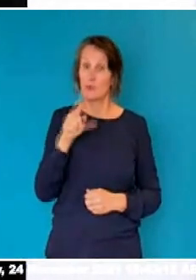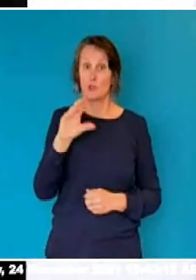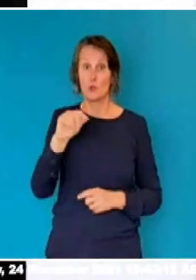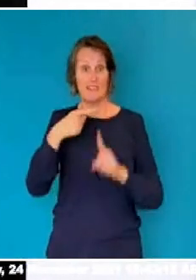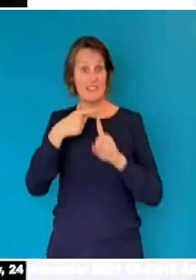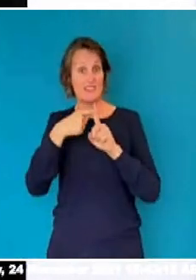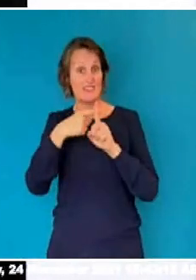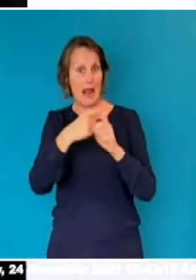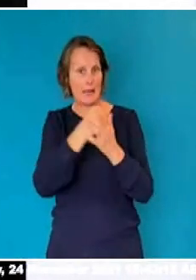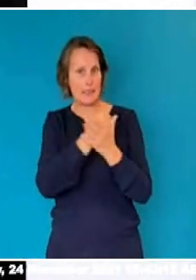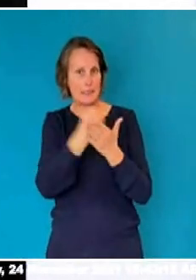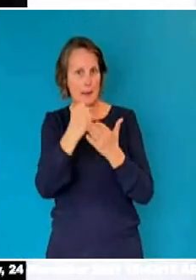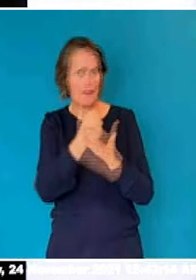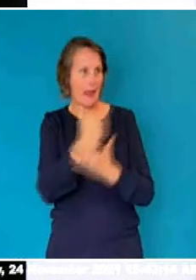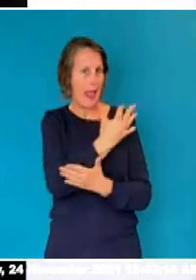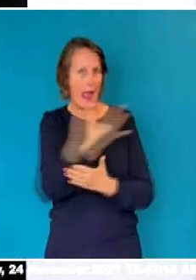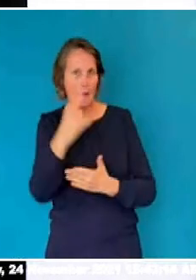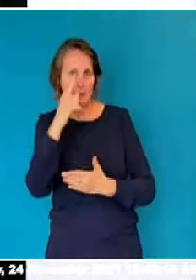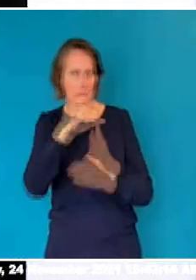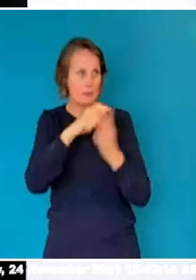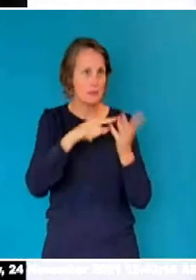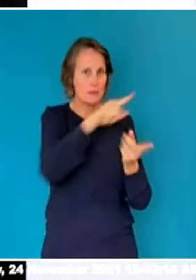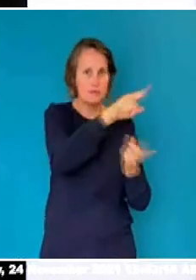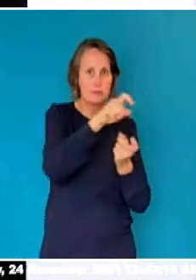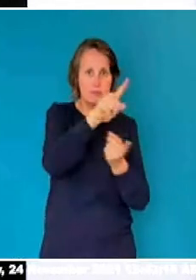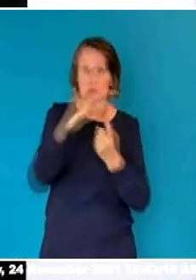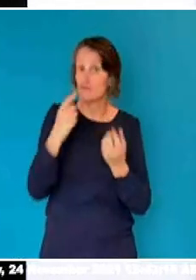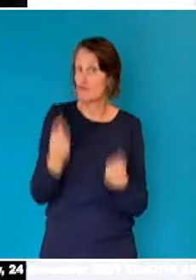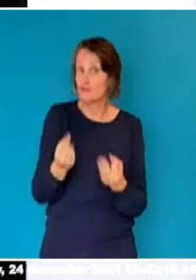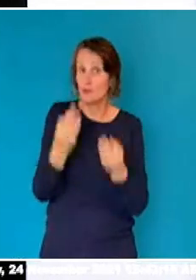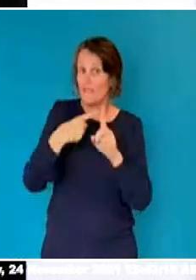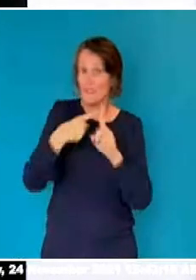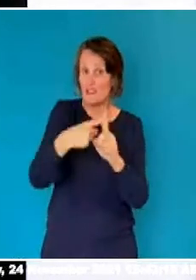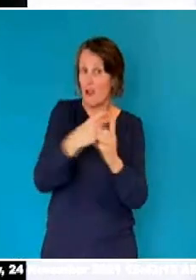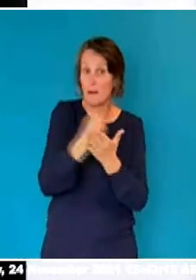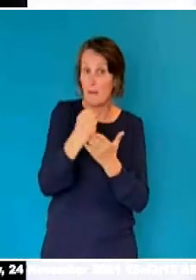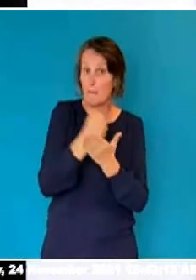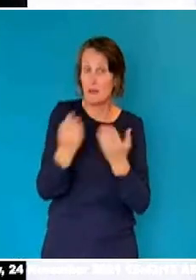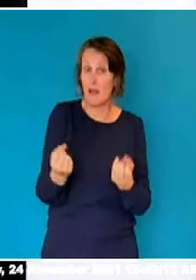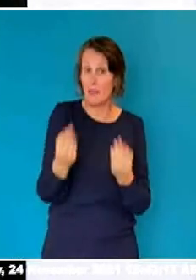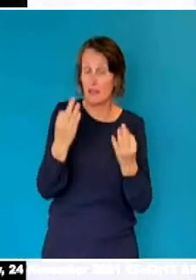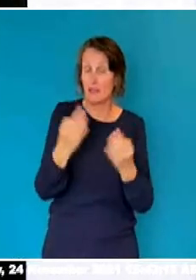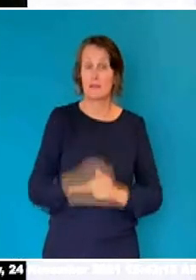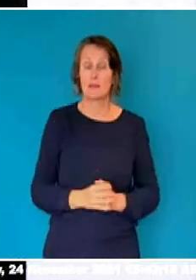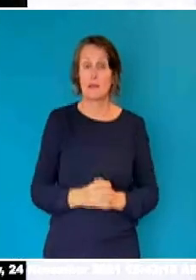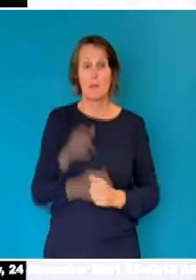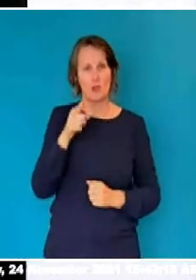people with disabilities, but Lendlease is instead focused on removing barriers to